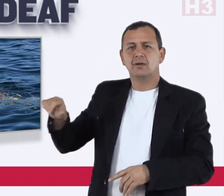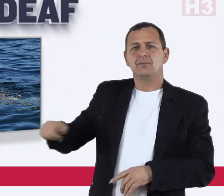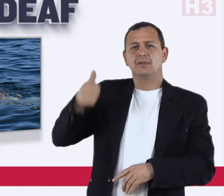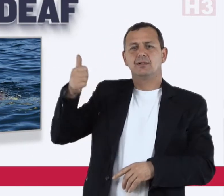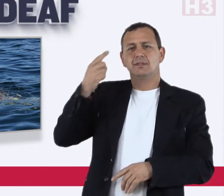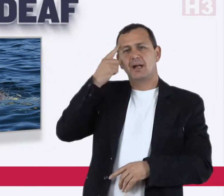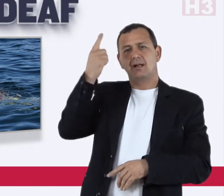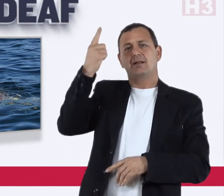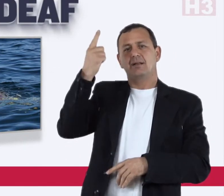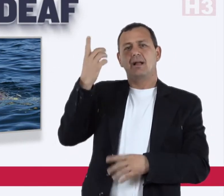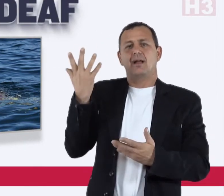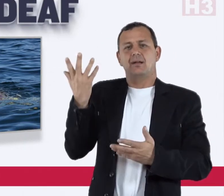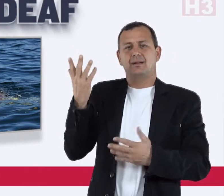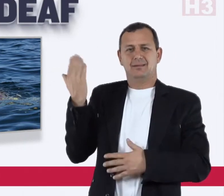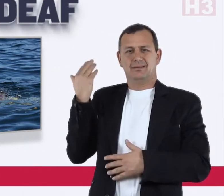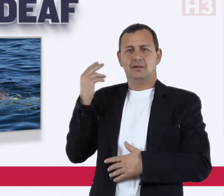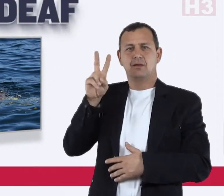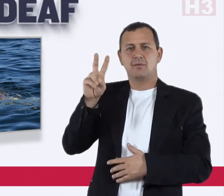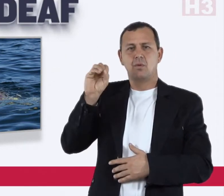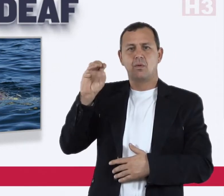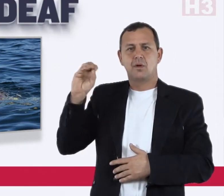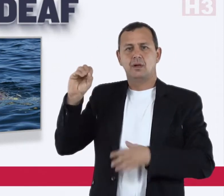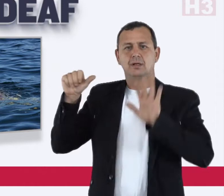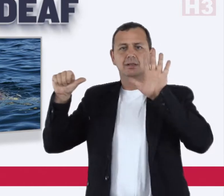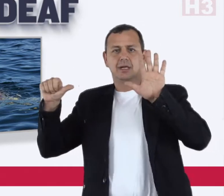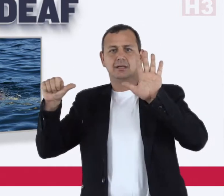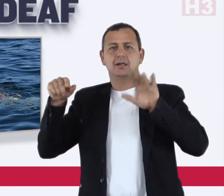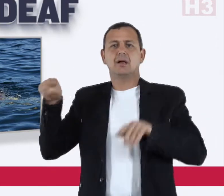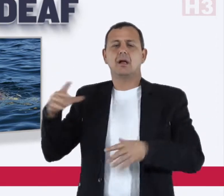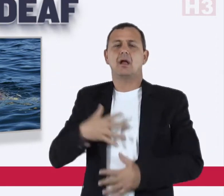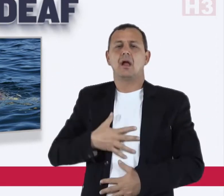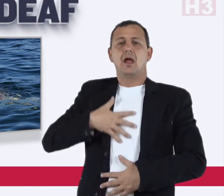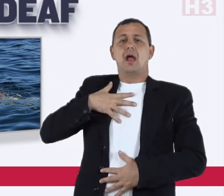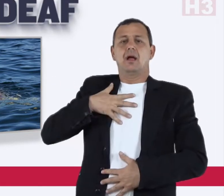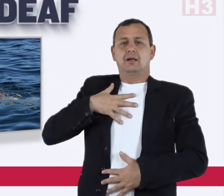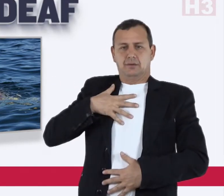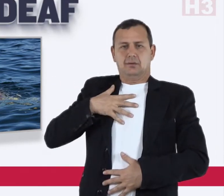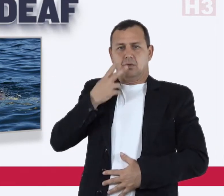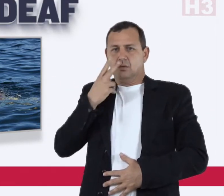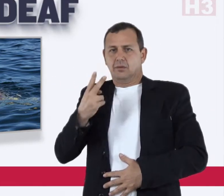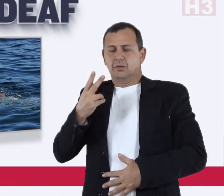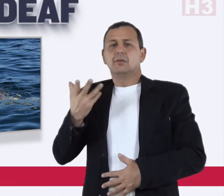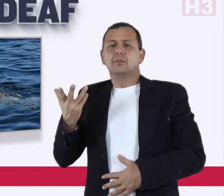She first got the idea to do a swim in 2006 after being inspired by a